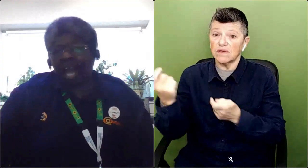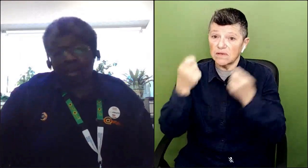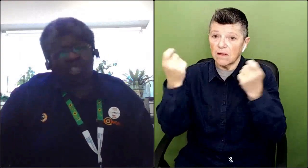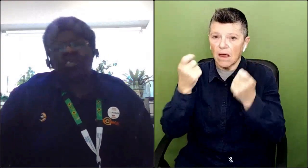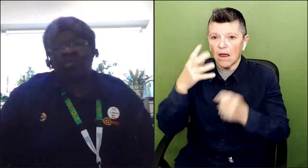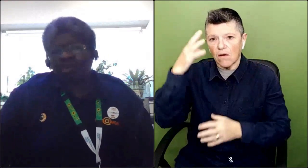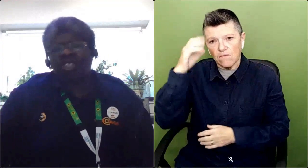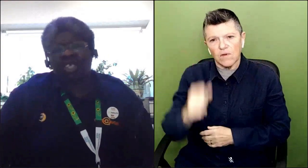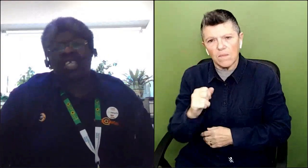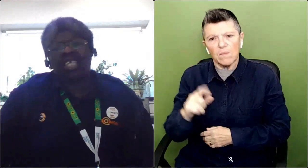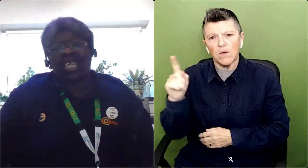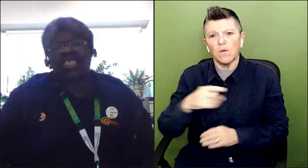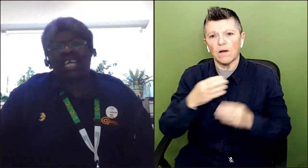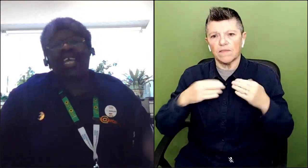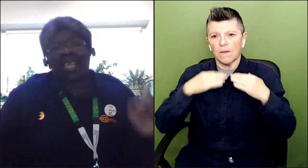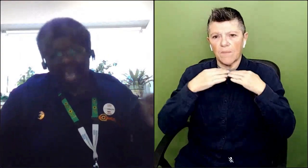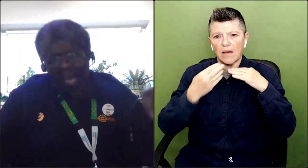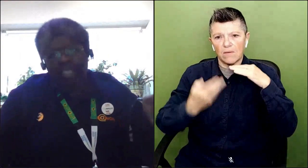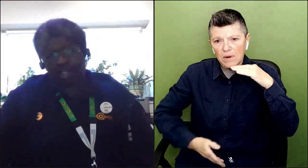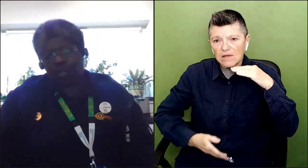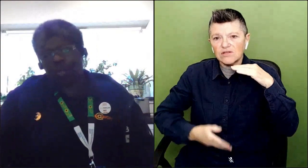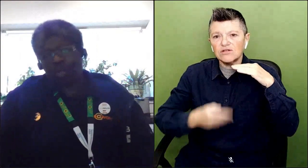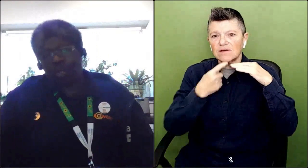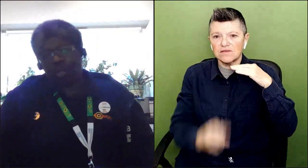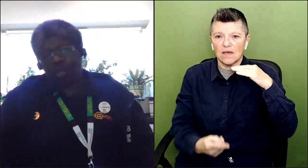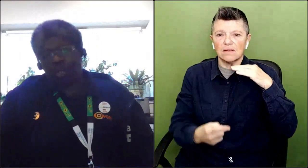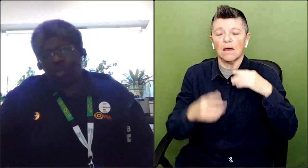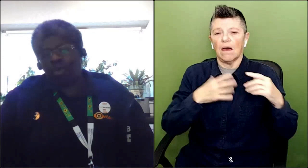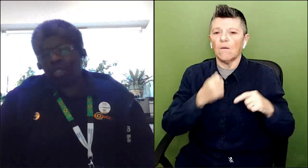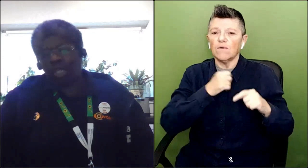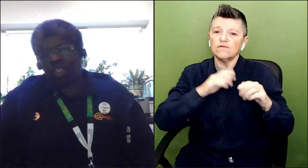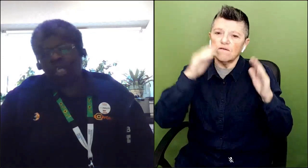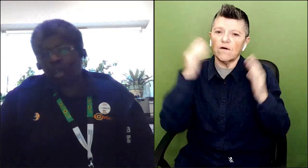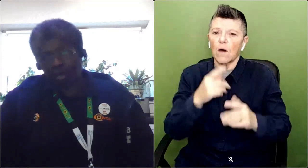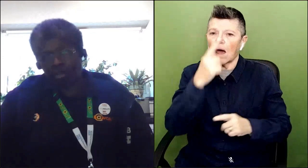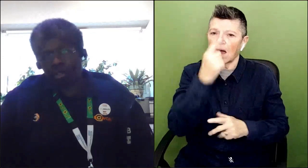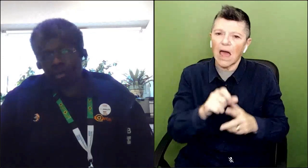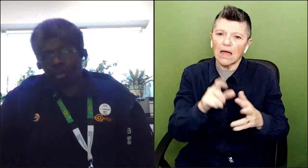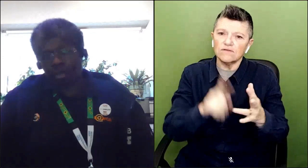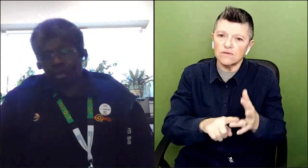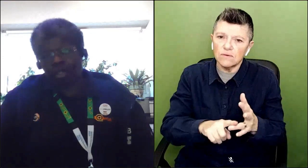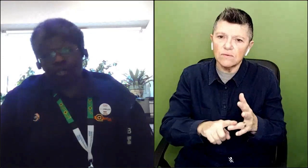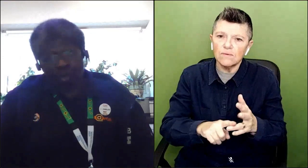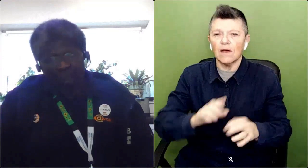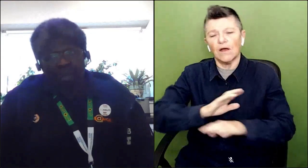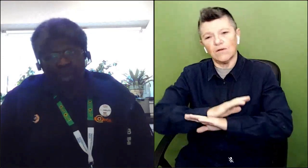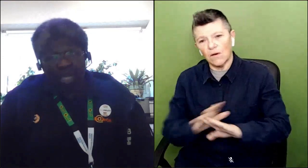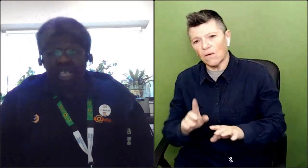I want to focus on the things I can do, not on the things I can't do, and as reps we need